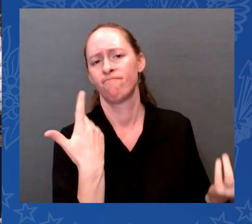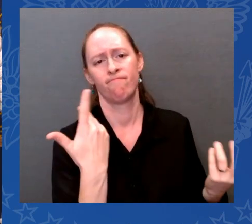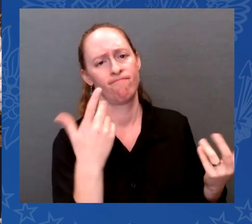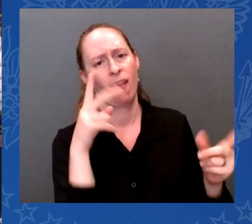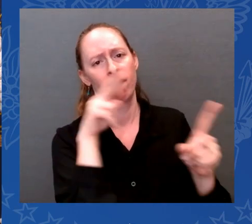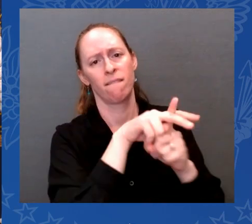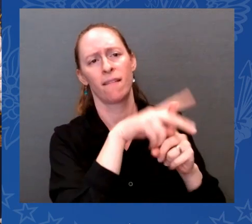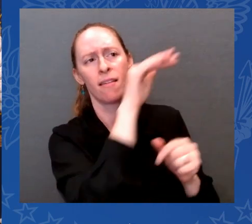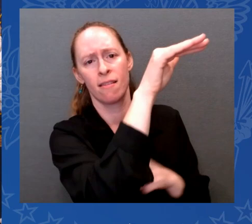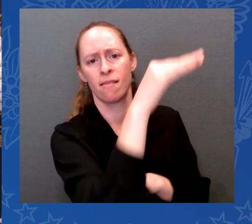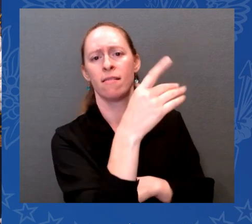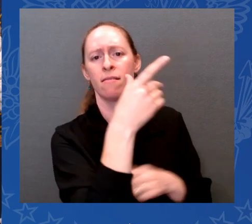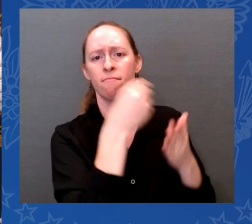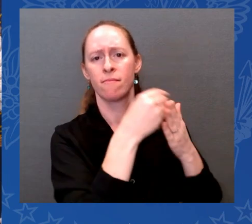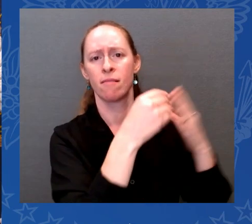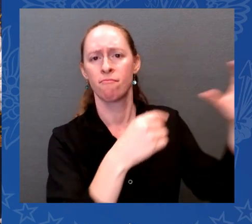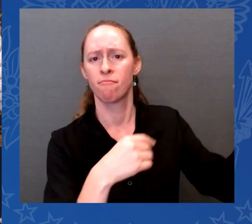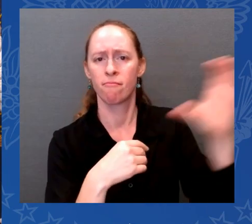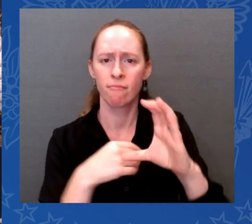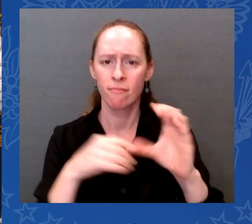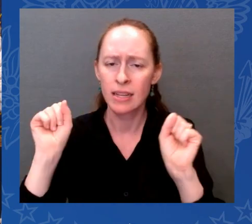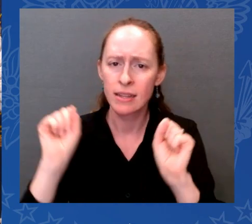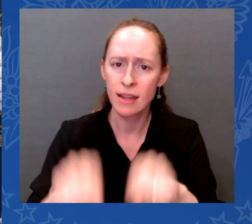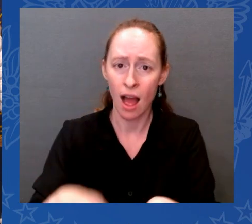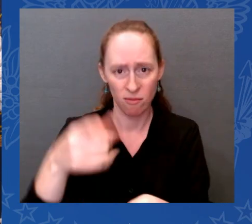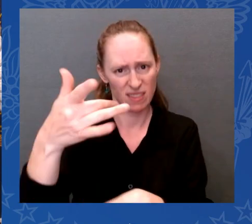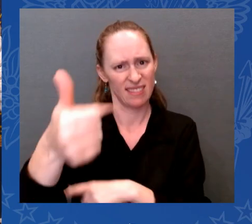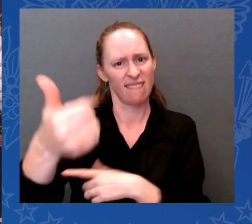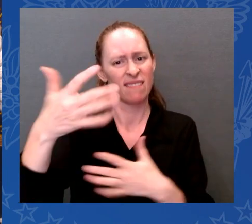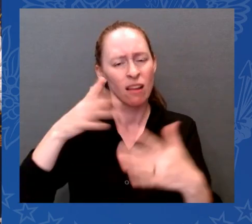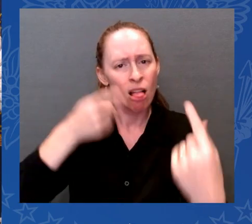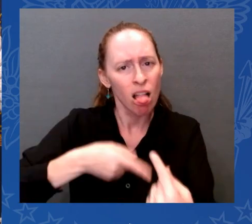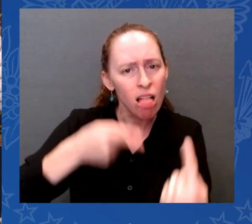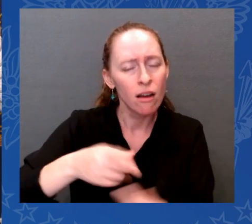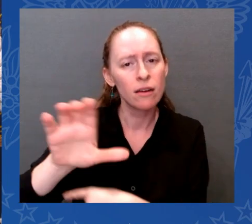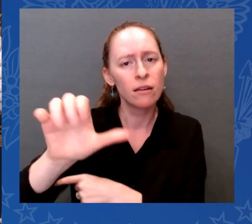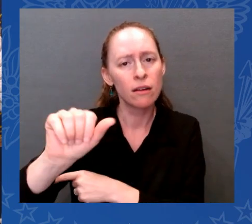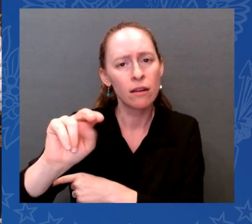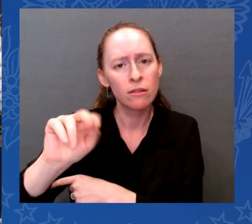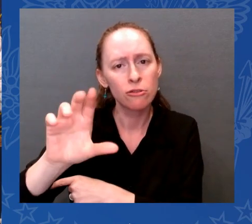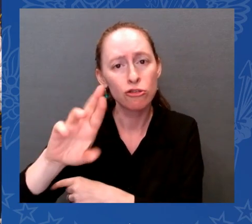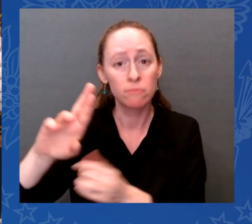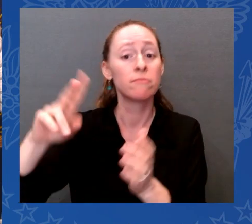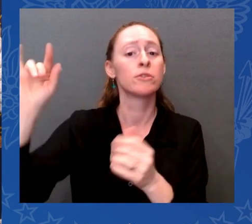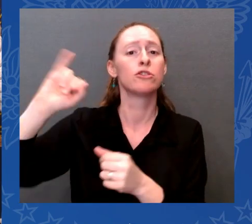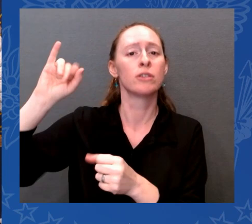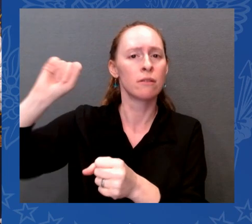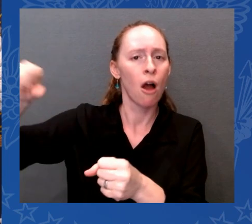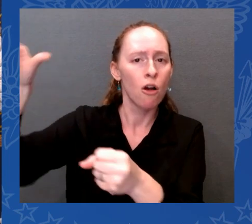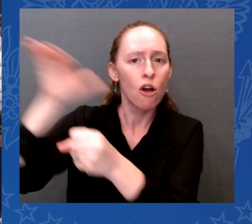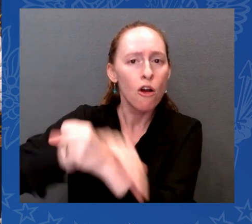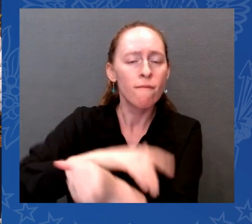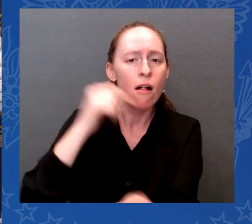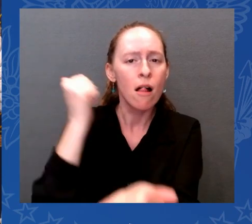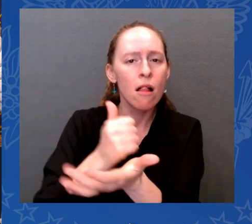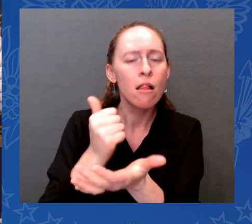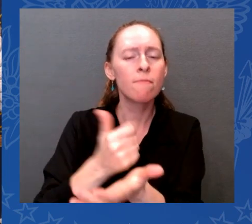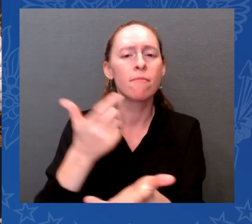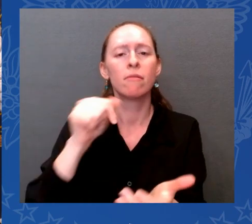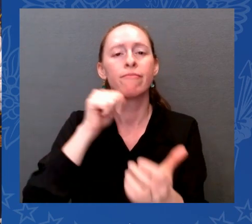And we're also taking [tackling] PFAS -- the so-called "forever chemicals" that for years have been in your gear, your equipment,